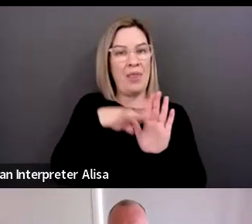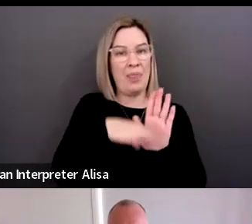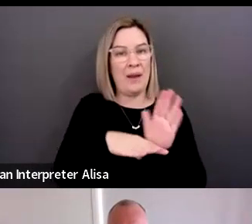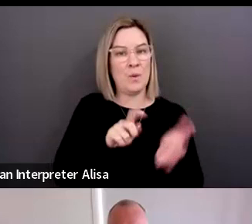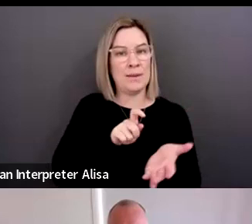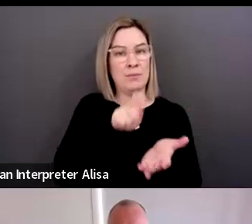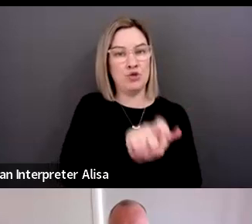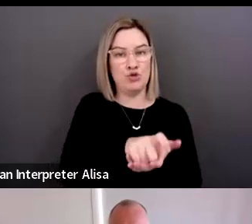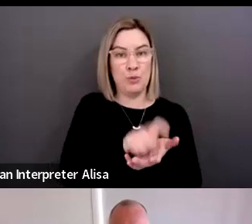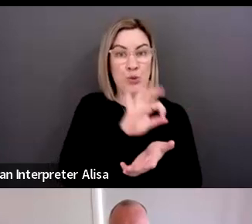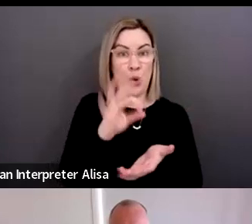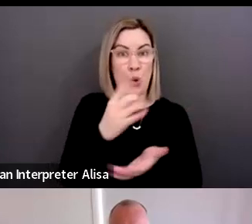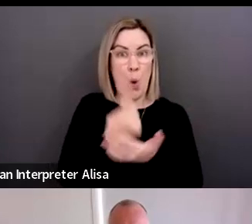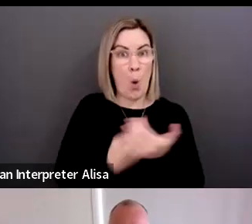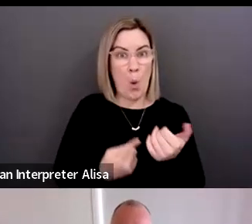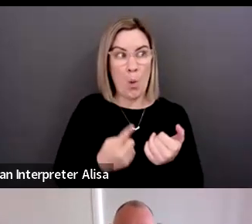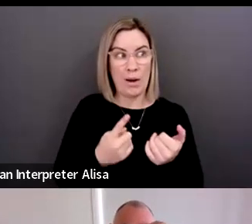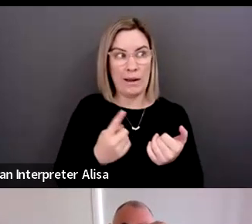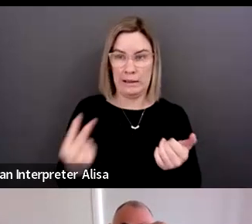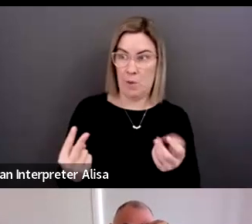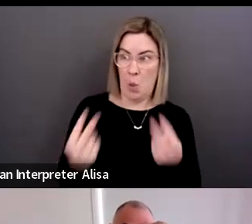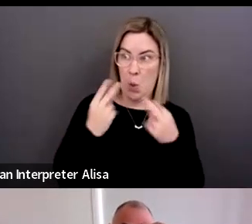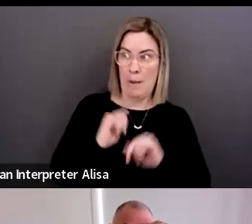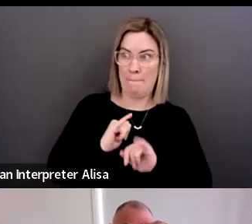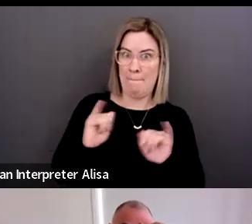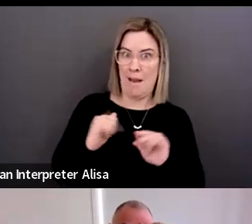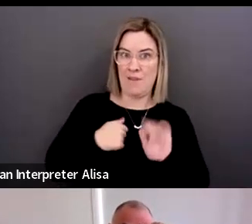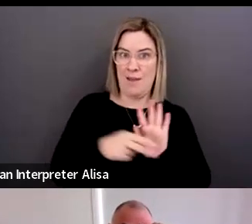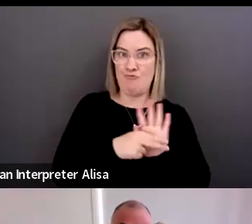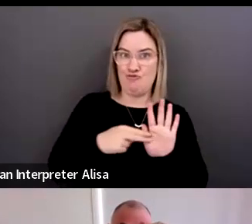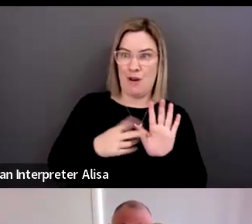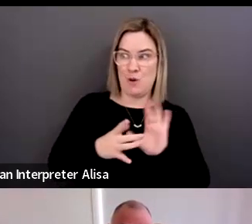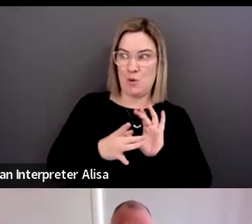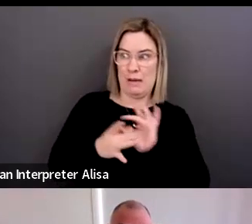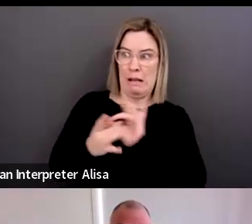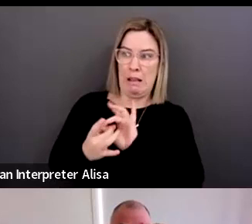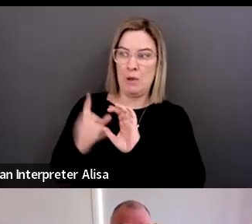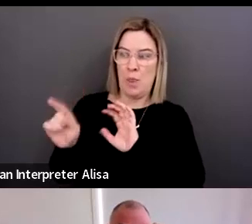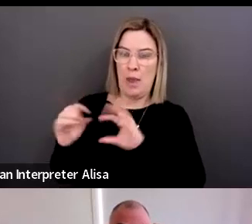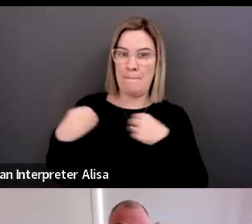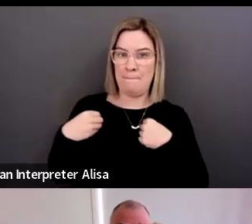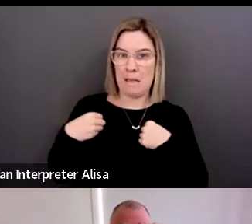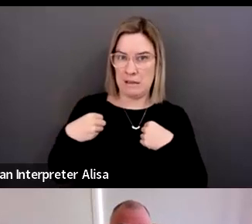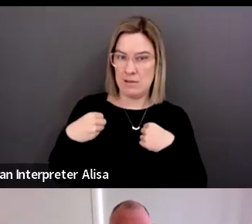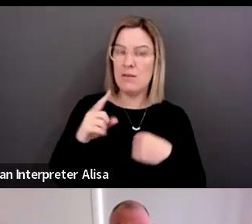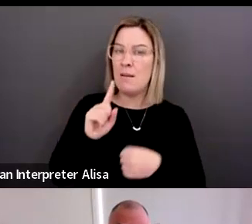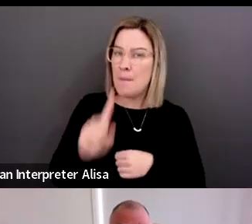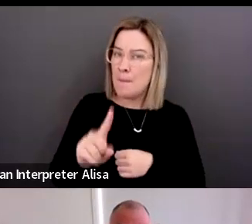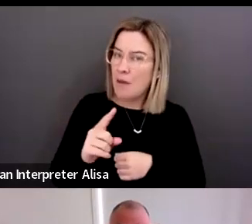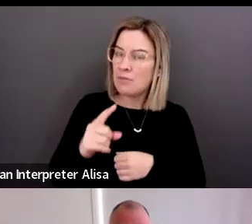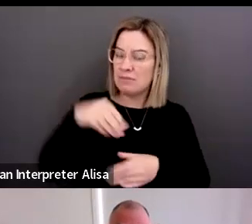actually it's one of those containers you can set up in an organisation that when you're talking about ethical sponsorship, it can also not just be